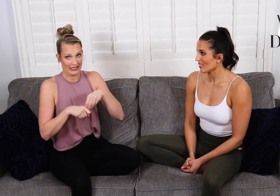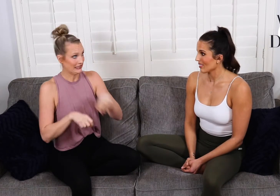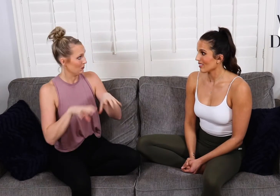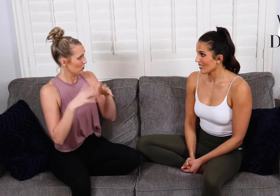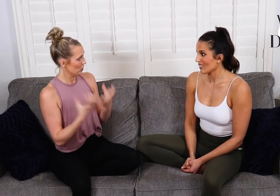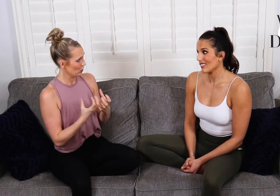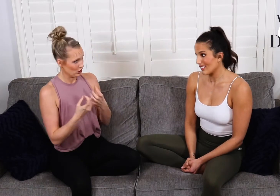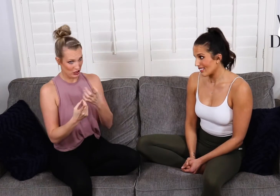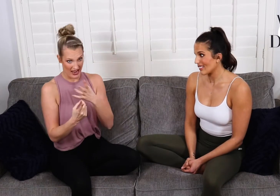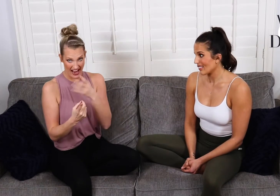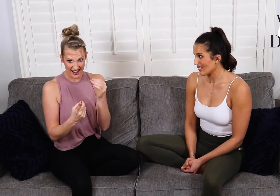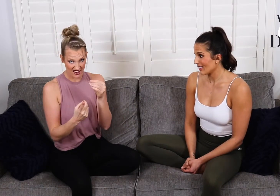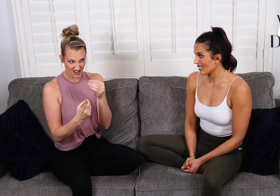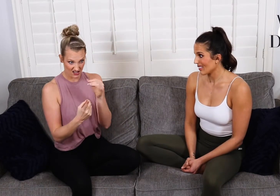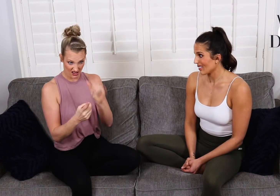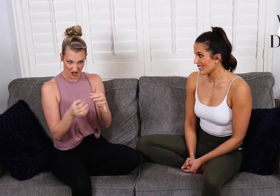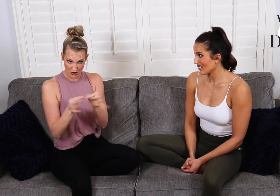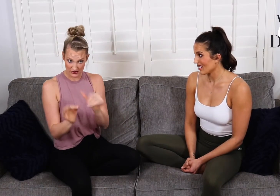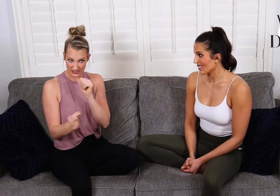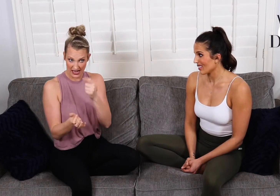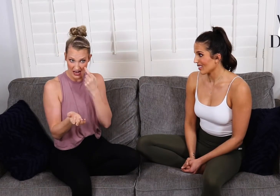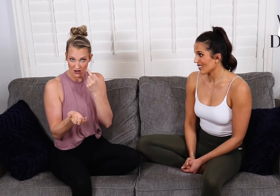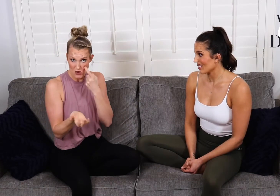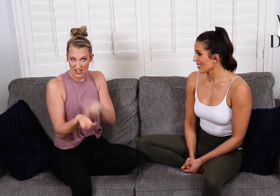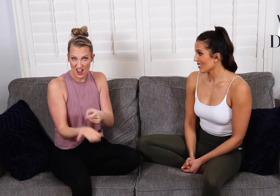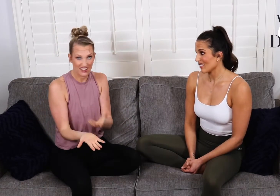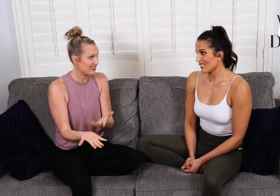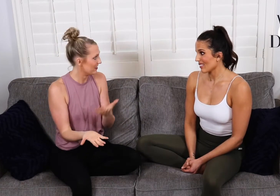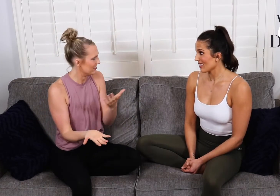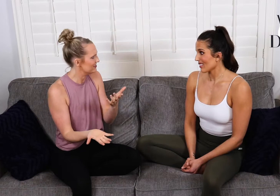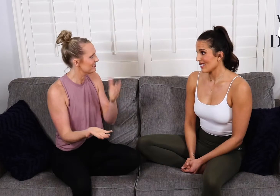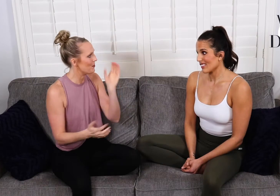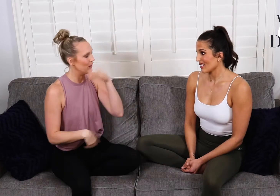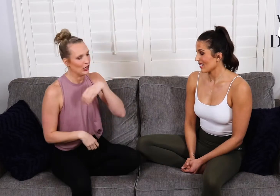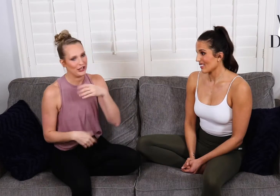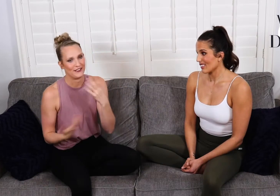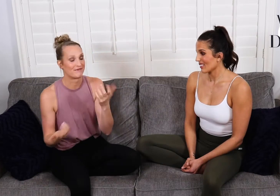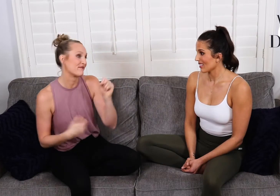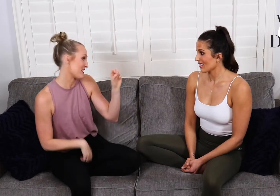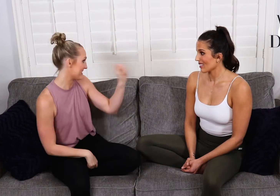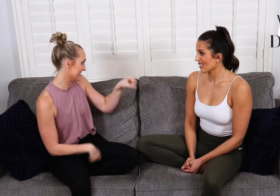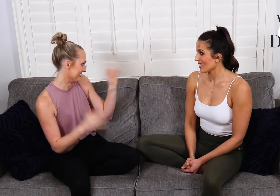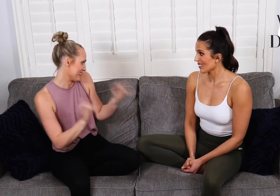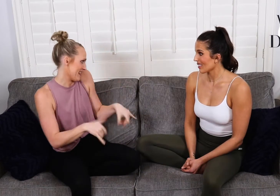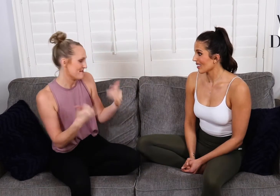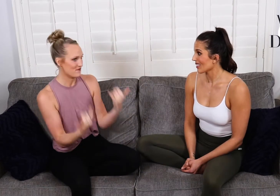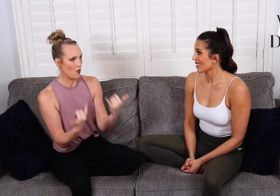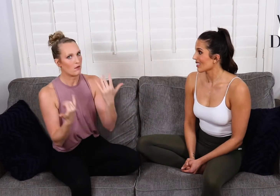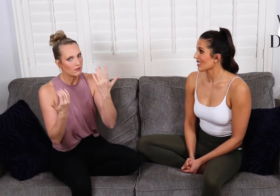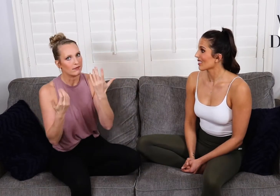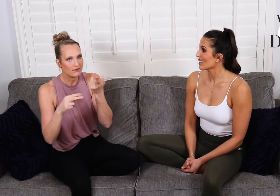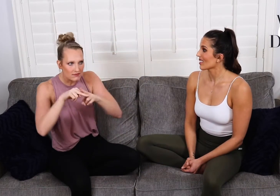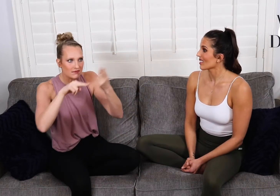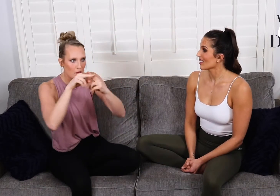in this world in my own language is not even recognized and so it's just so weird. But yes. There's more